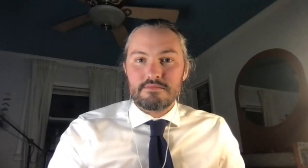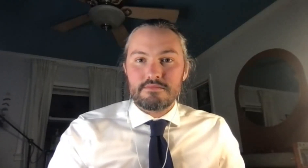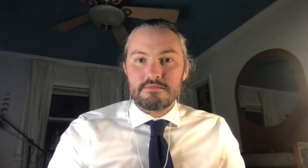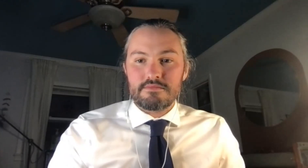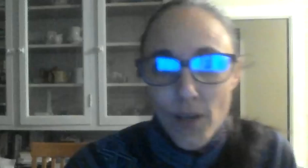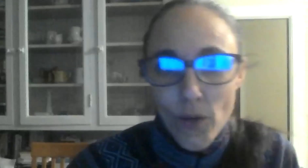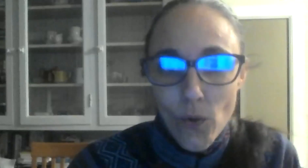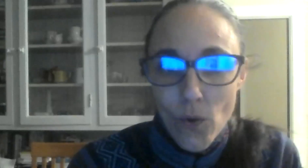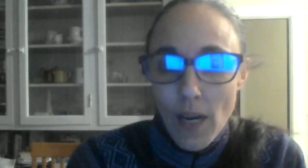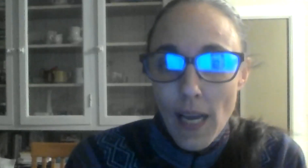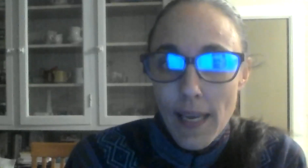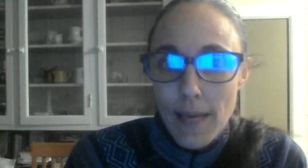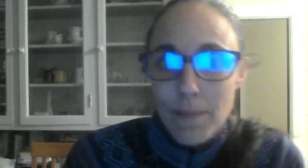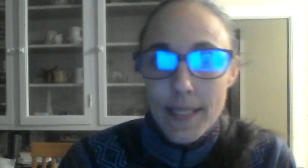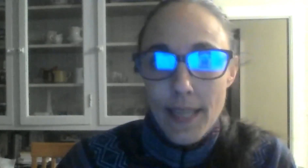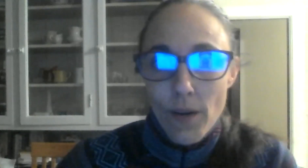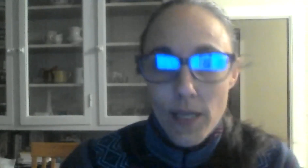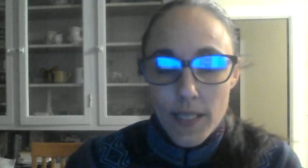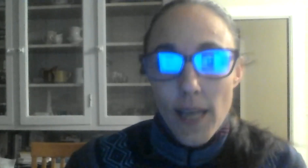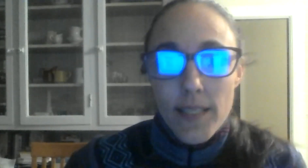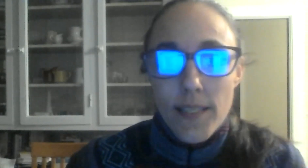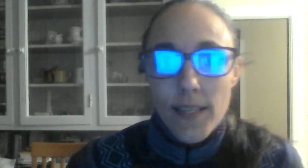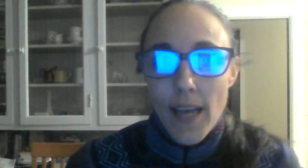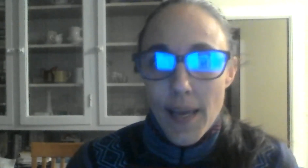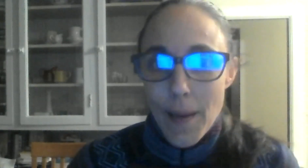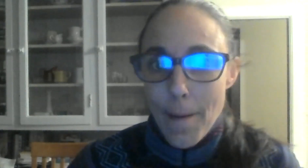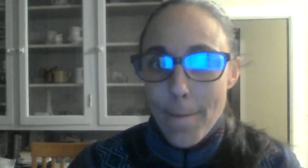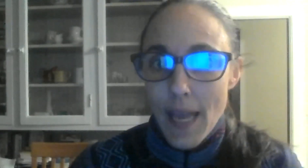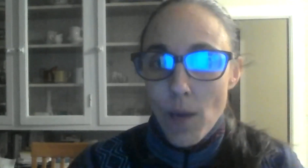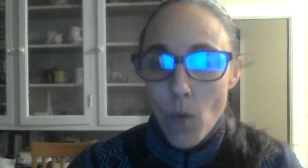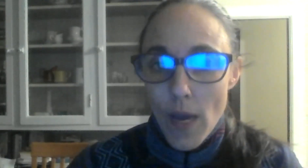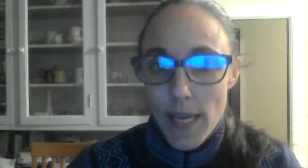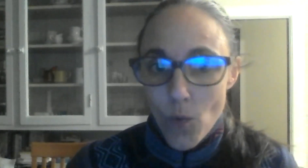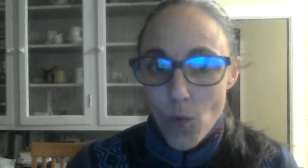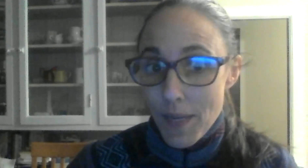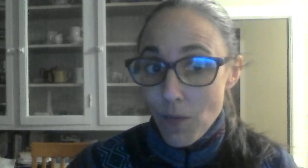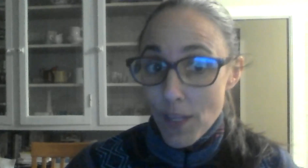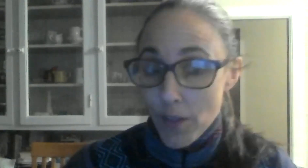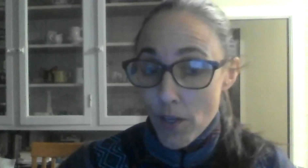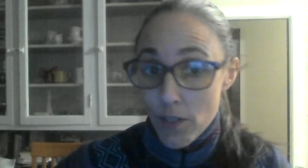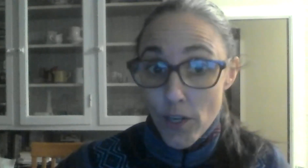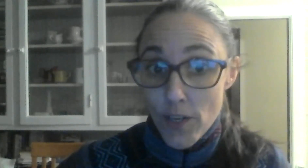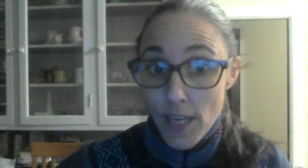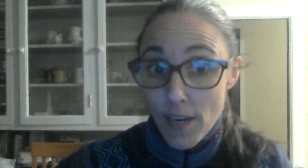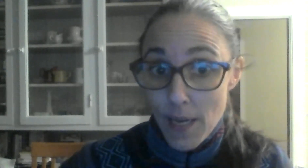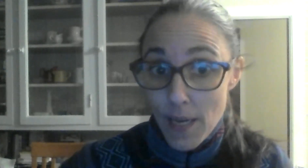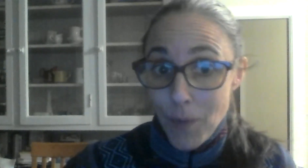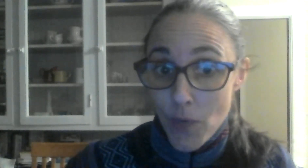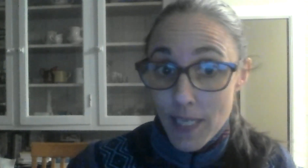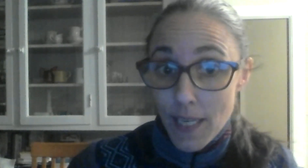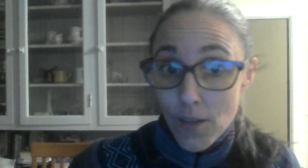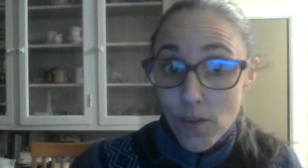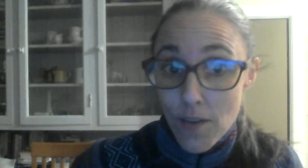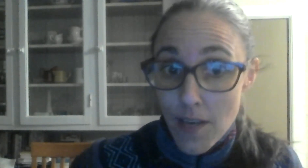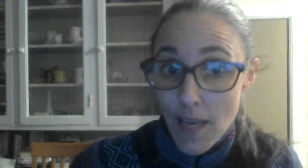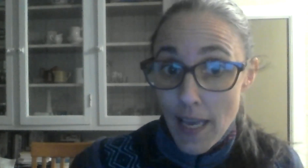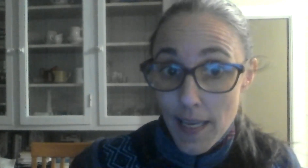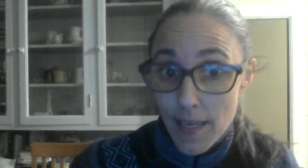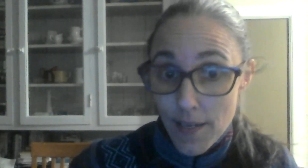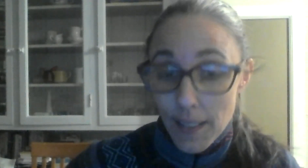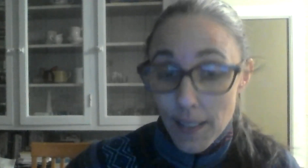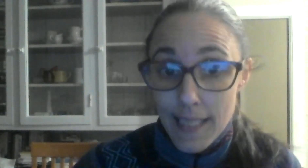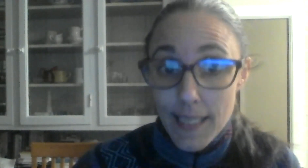Hello, I am Sara Scott. I am a white woman, with long dark hair in a ponytail and glasses